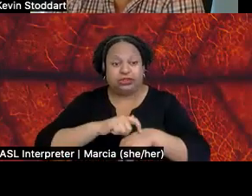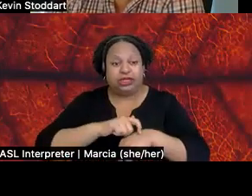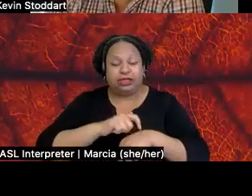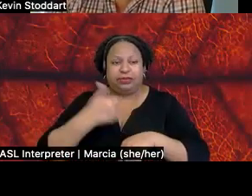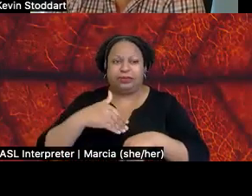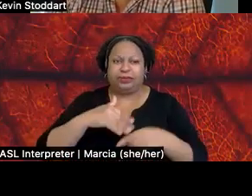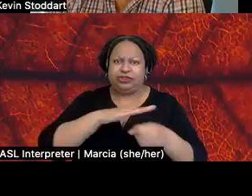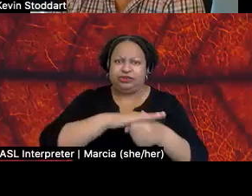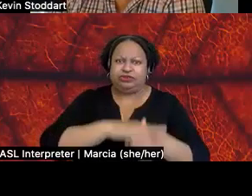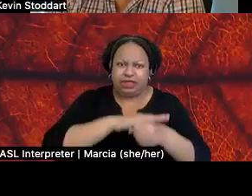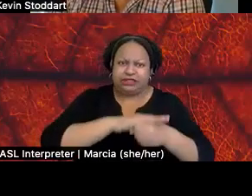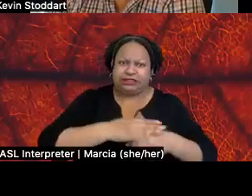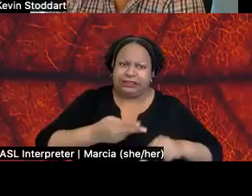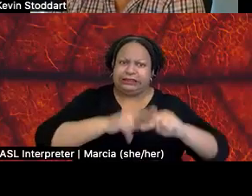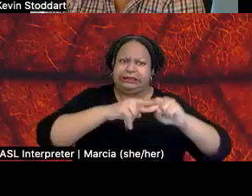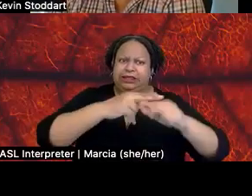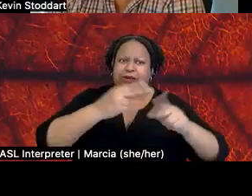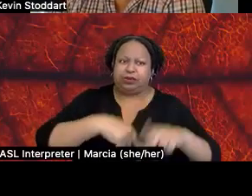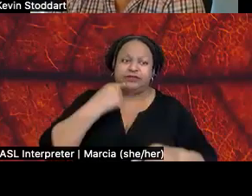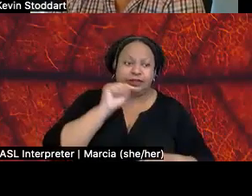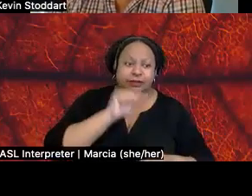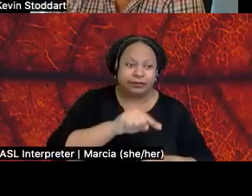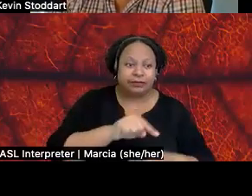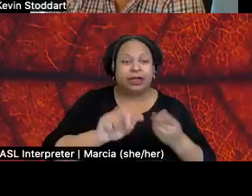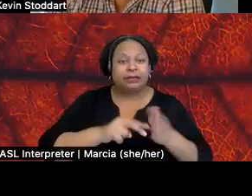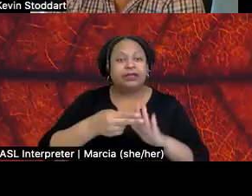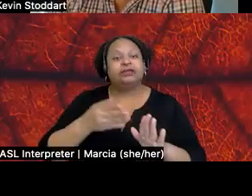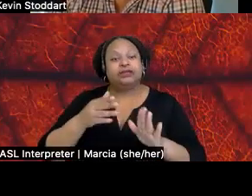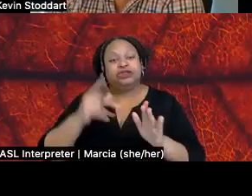The student needs to visit the campus on weekends.